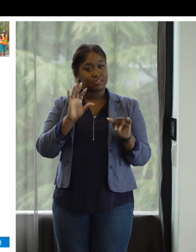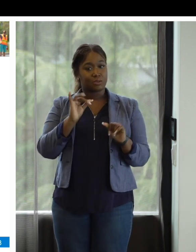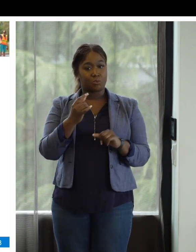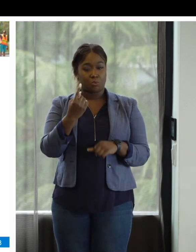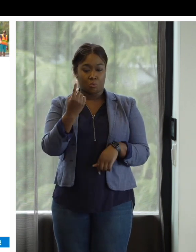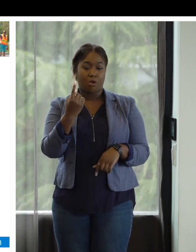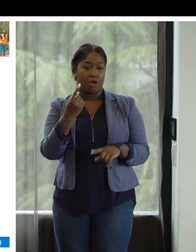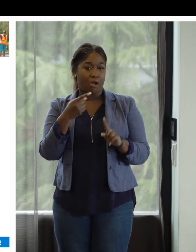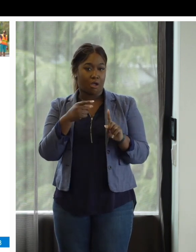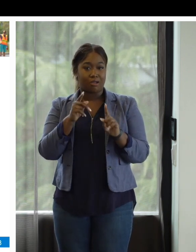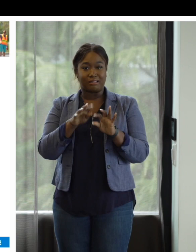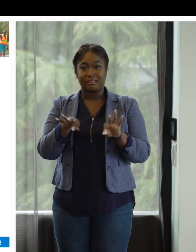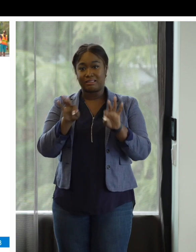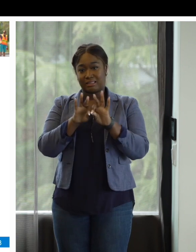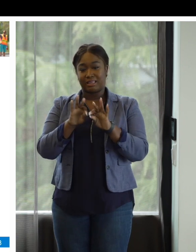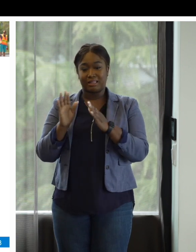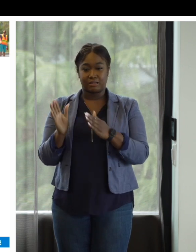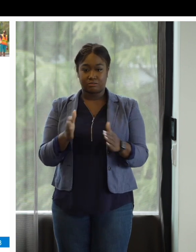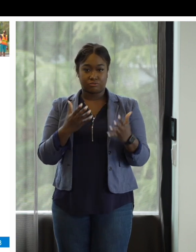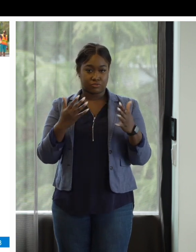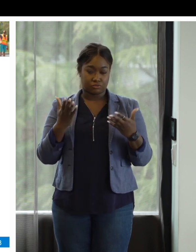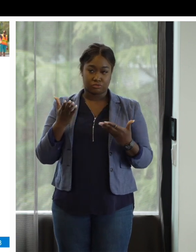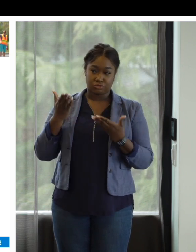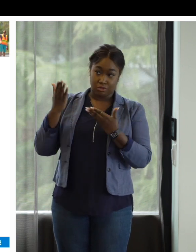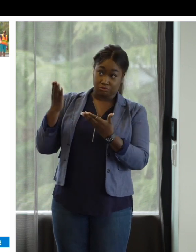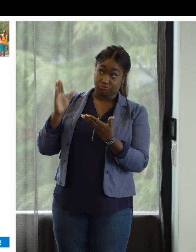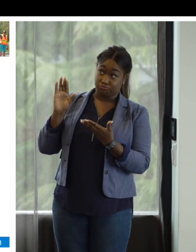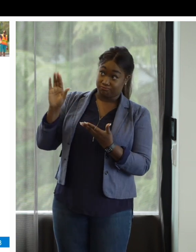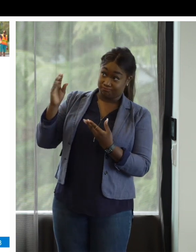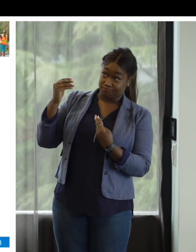key initiative that we suggested. We also said we